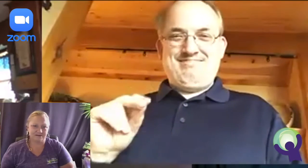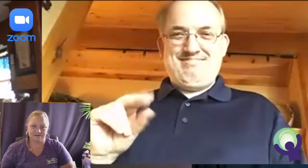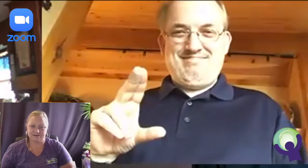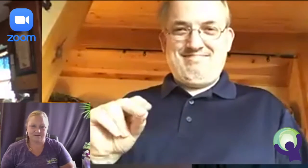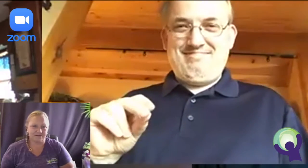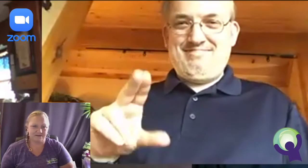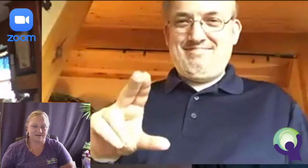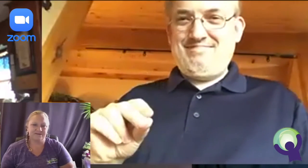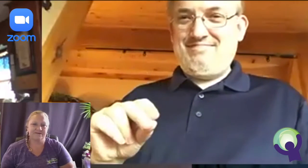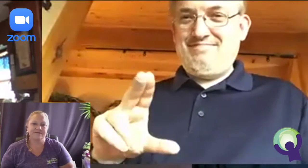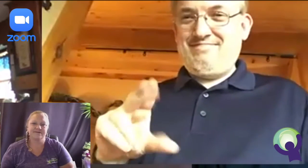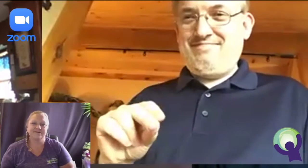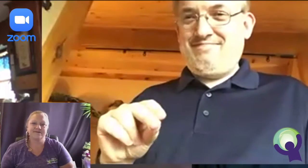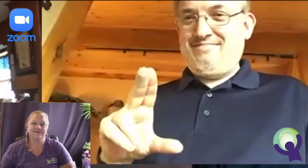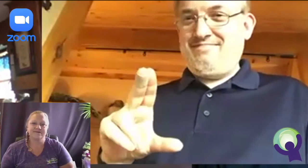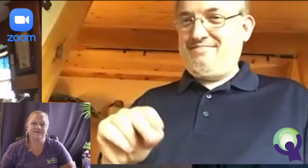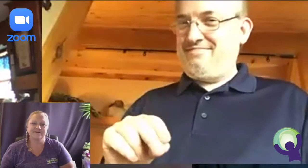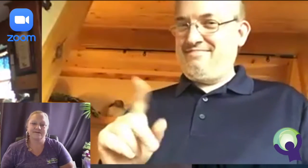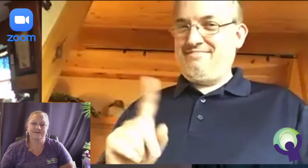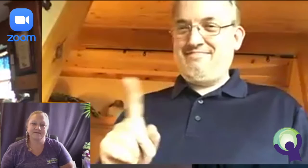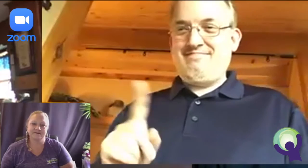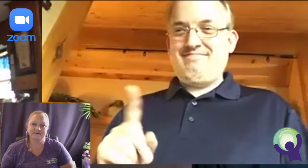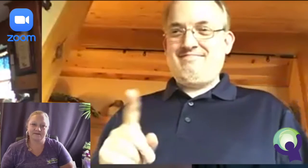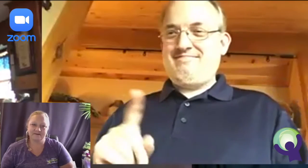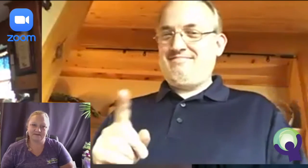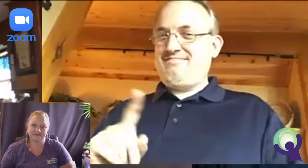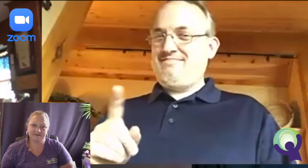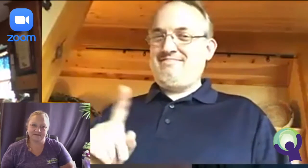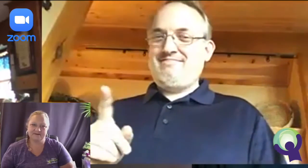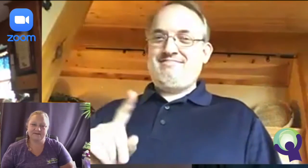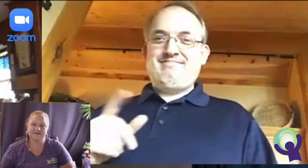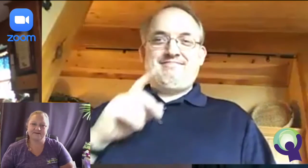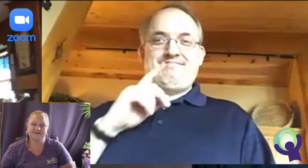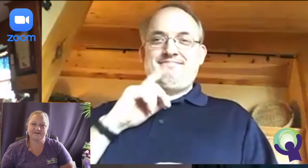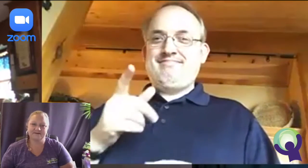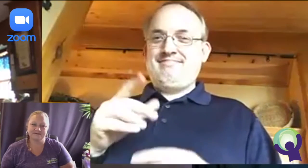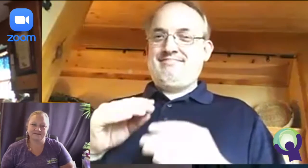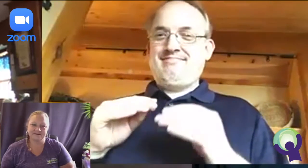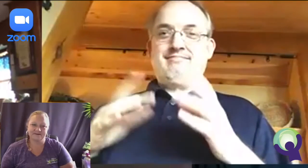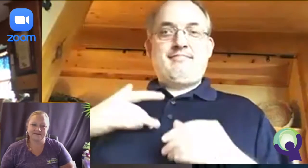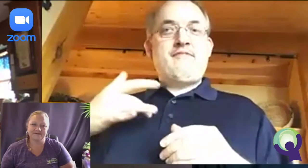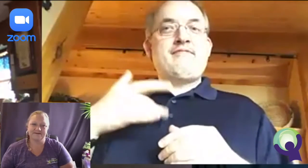and some people I mean they're like oh you have over a hundred thousand, you're earning that you should be sitting pretty.